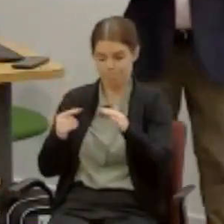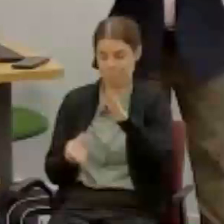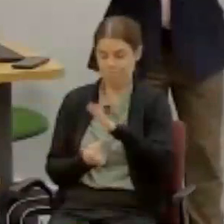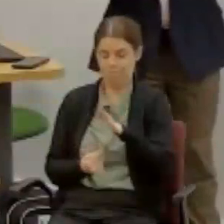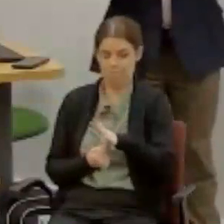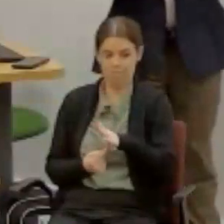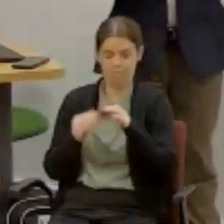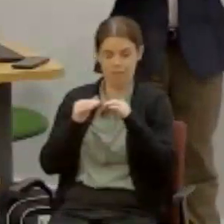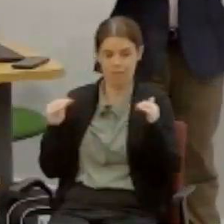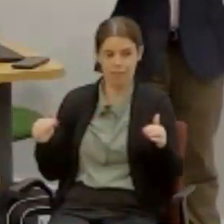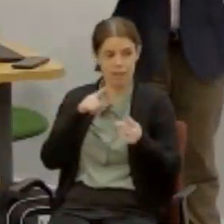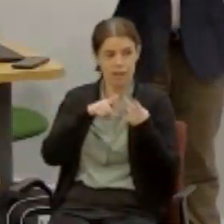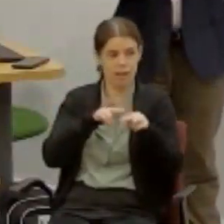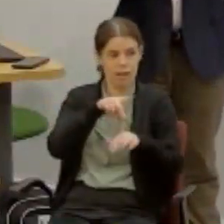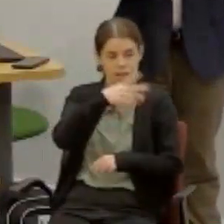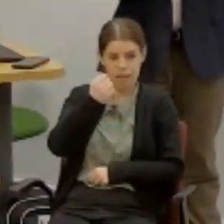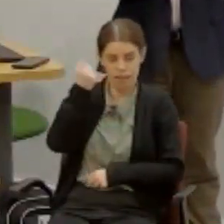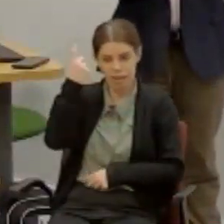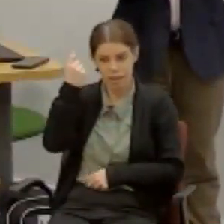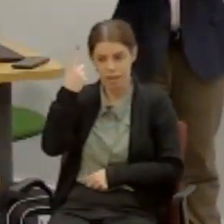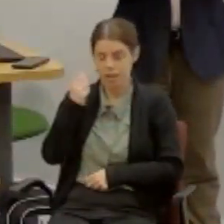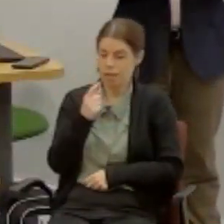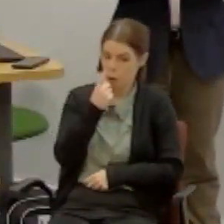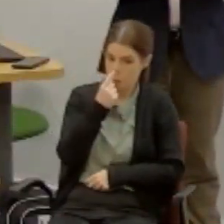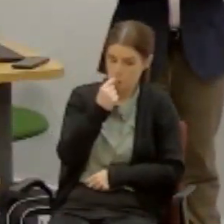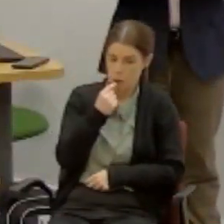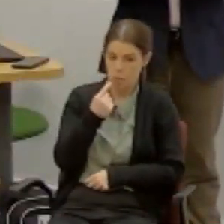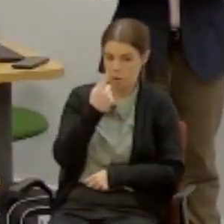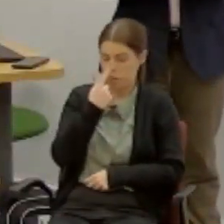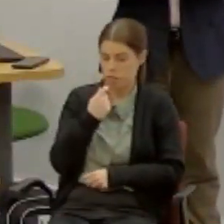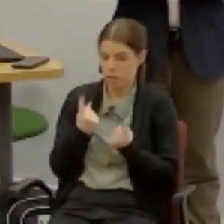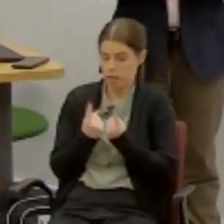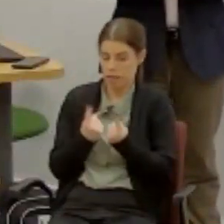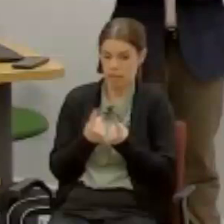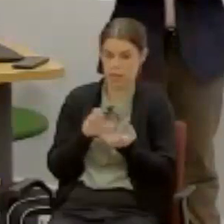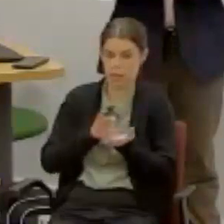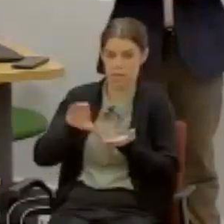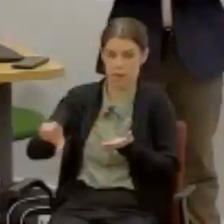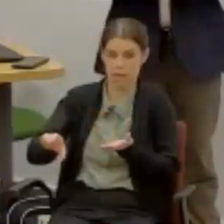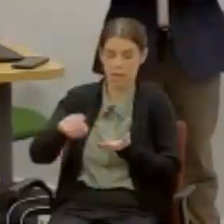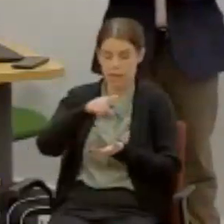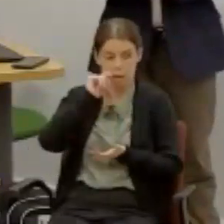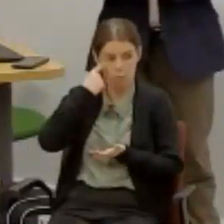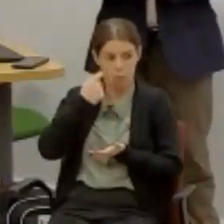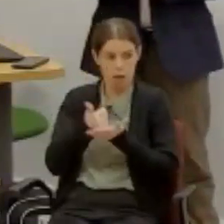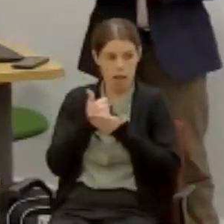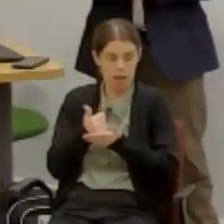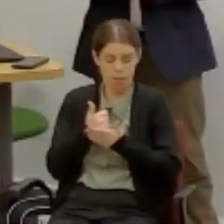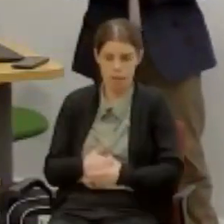Actually, if you've got ideas, also possible solutions for funding that we can go try and get it. It really helpful.